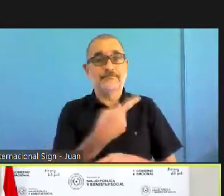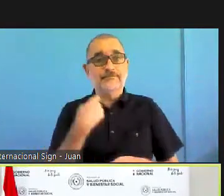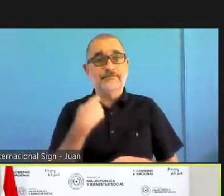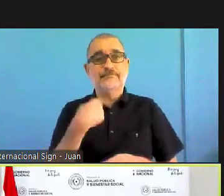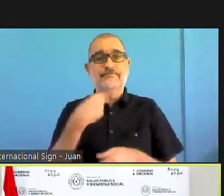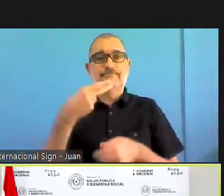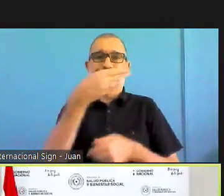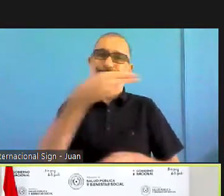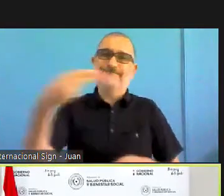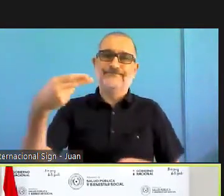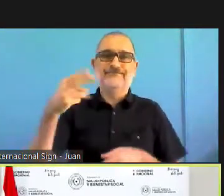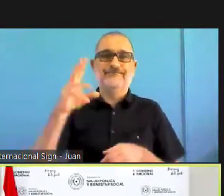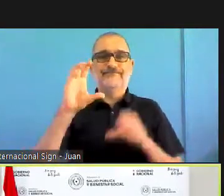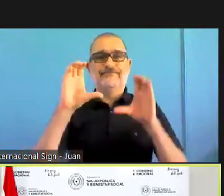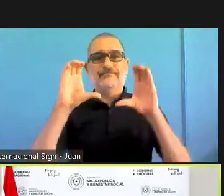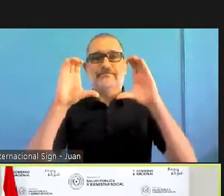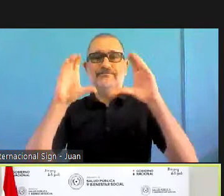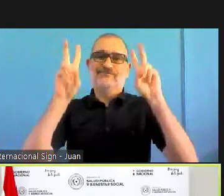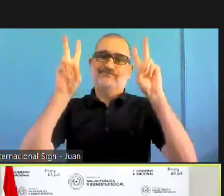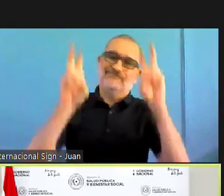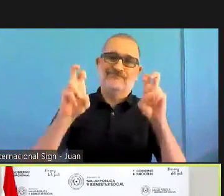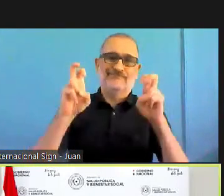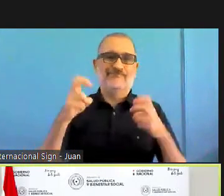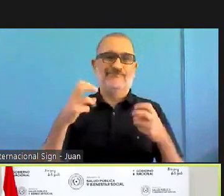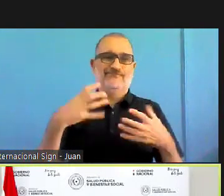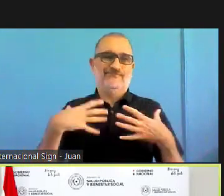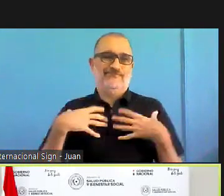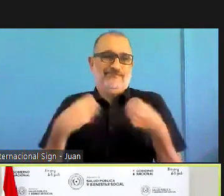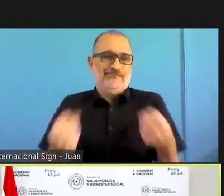And how we strengthen the health system